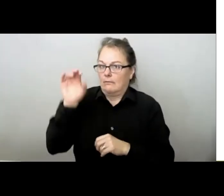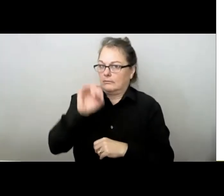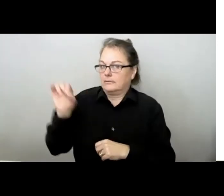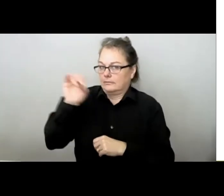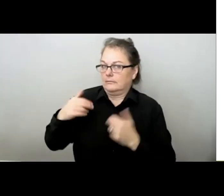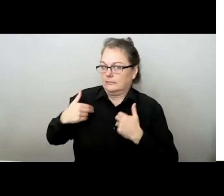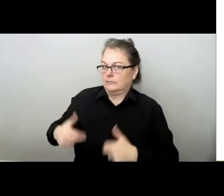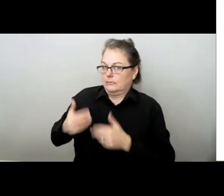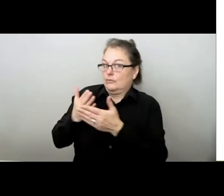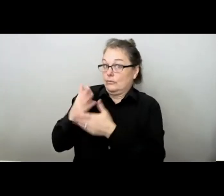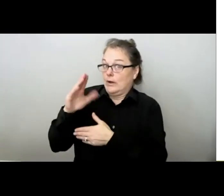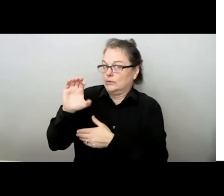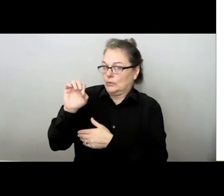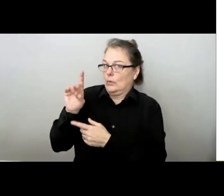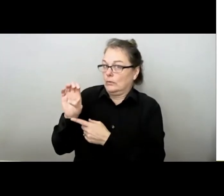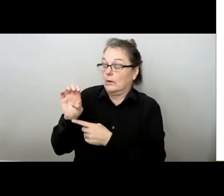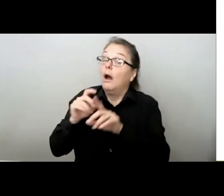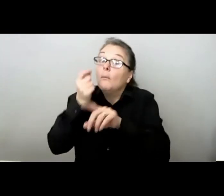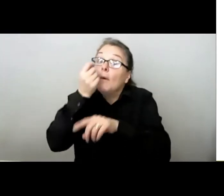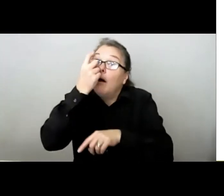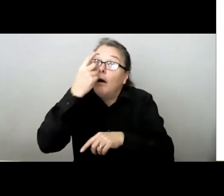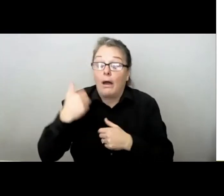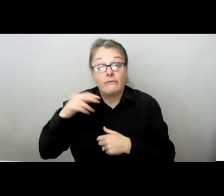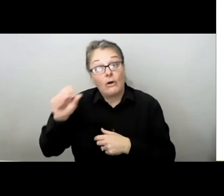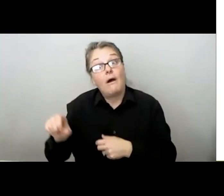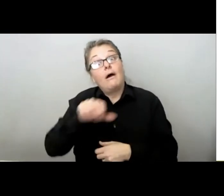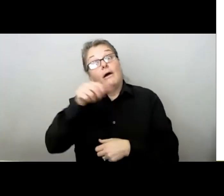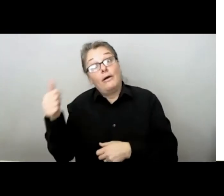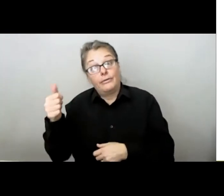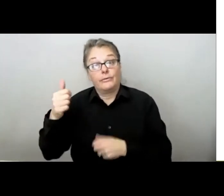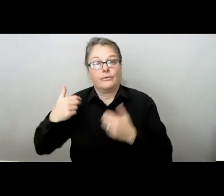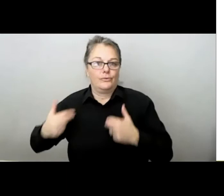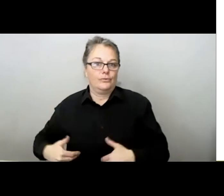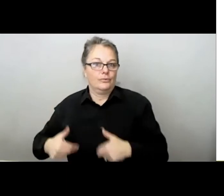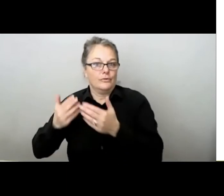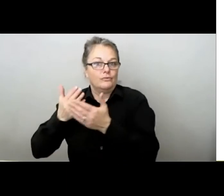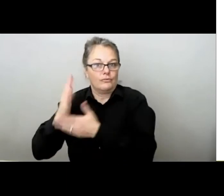ACT CALLED THE CANADIAN HUMAN RIGHTS ACT. AND THIS IS THE ACT THAT SAYS YOU HAVE THE